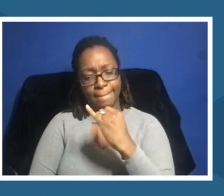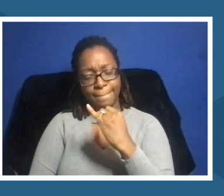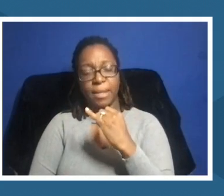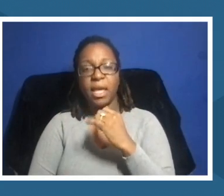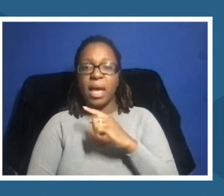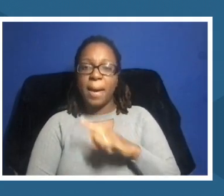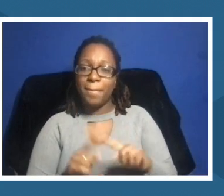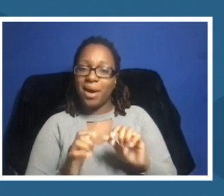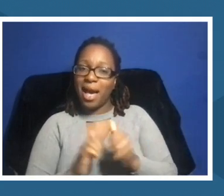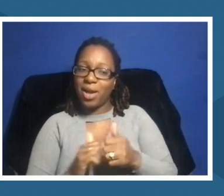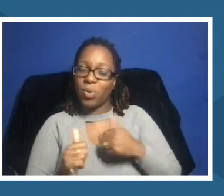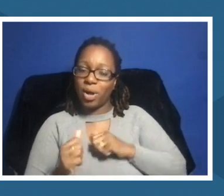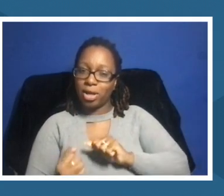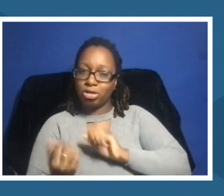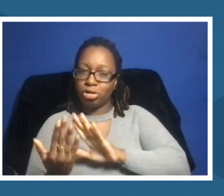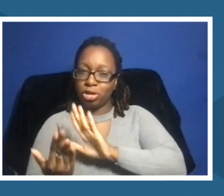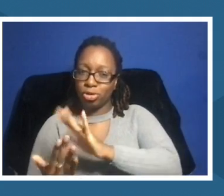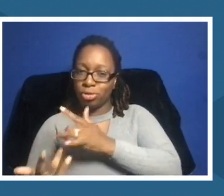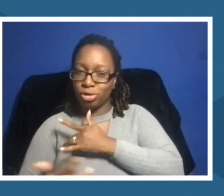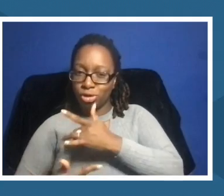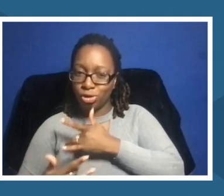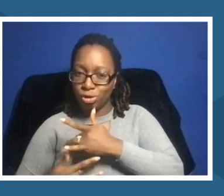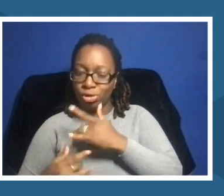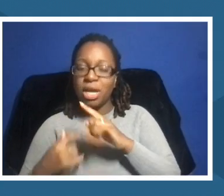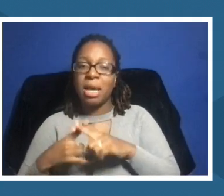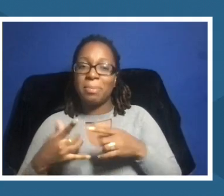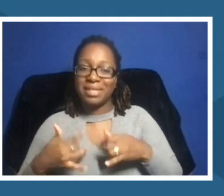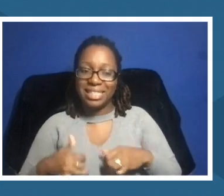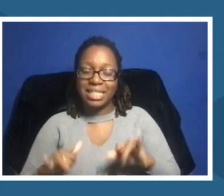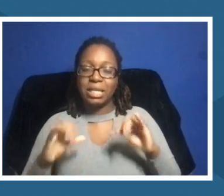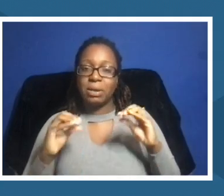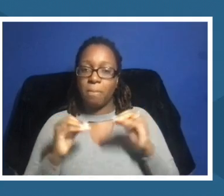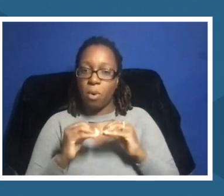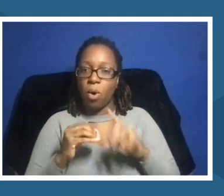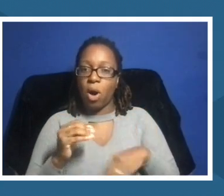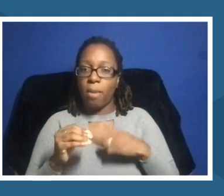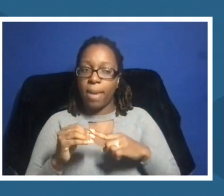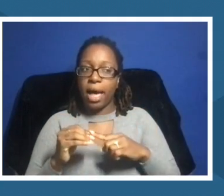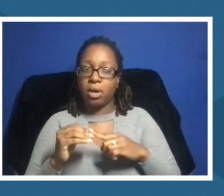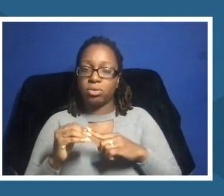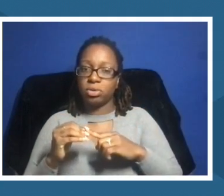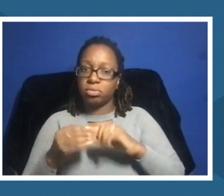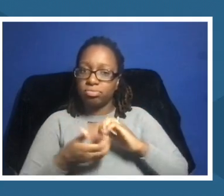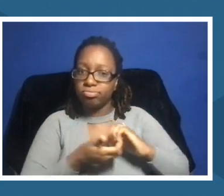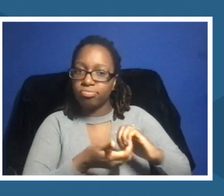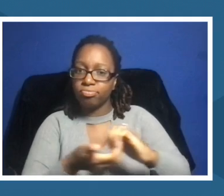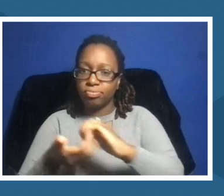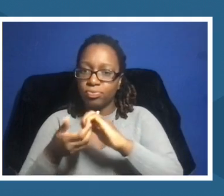she has but in a way that is more in solidarity with other groups and so it